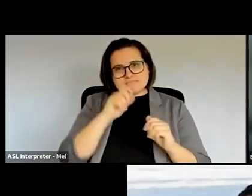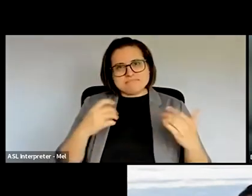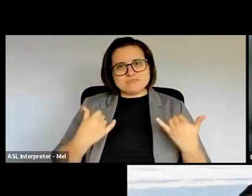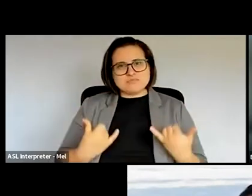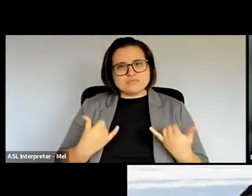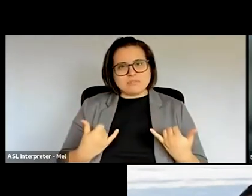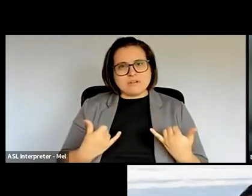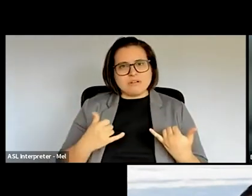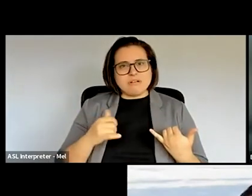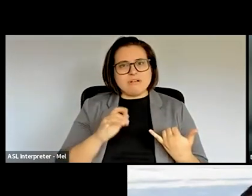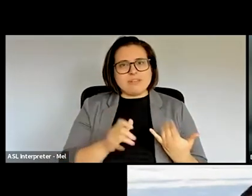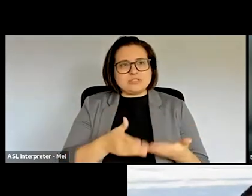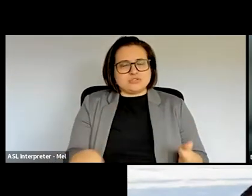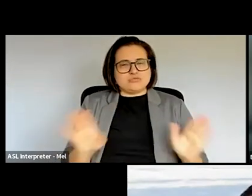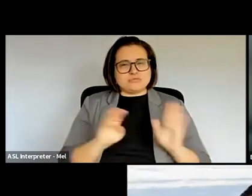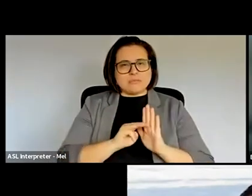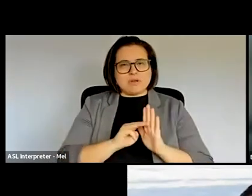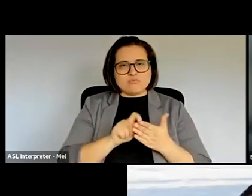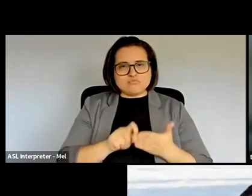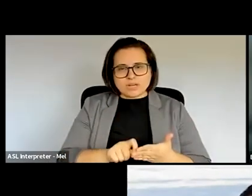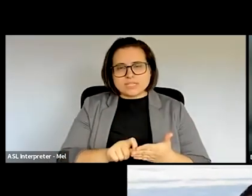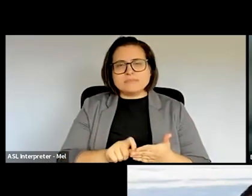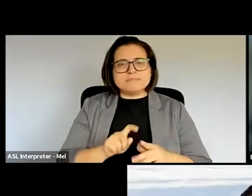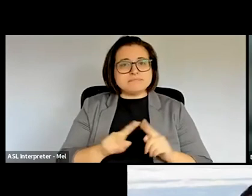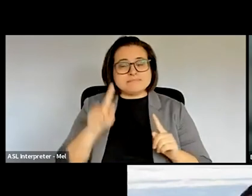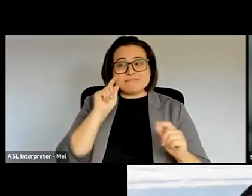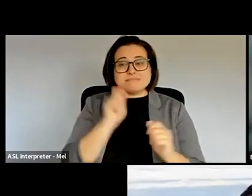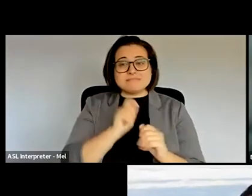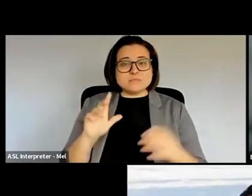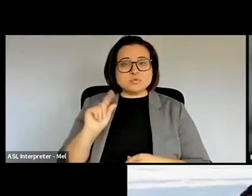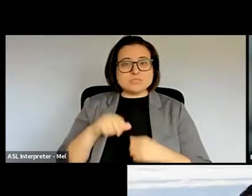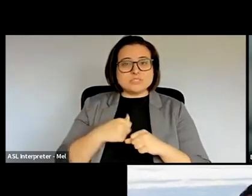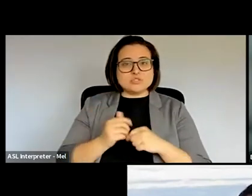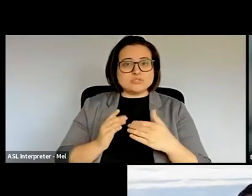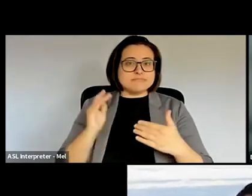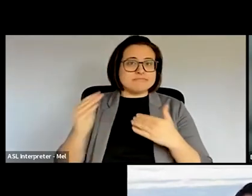that model writing but in 20 years from now I'm sure I'll have a model that's customized right